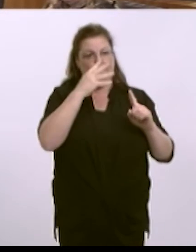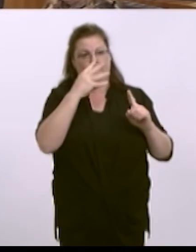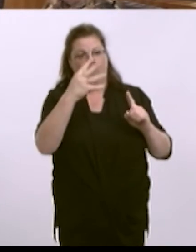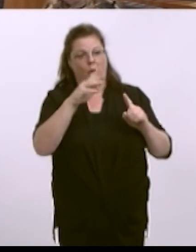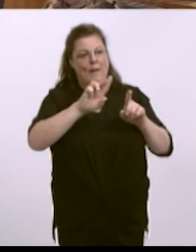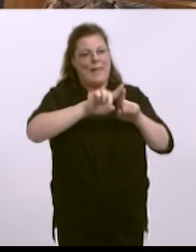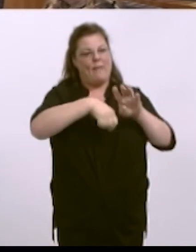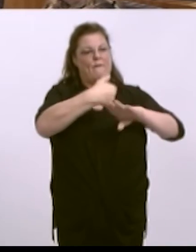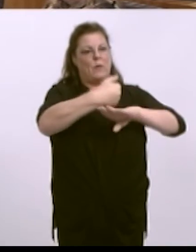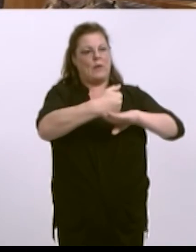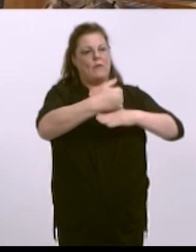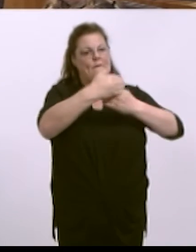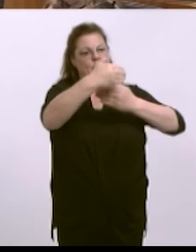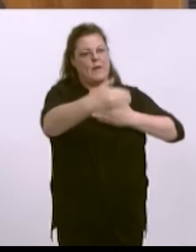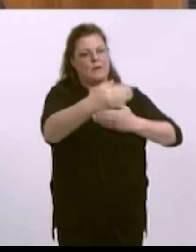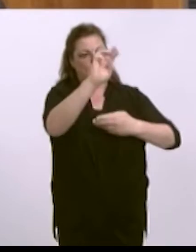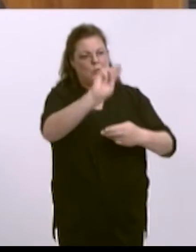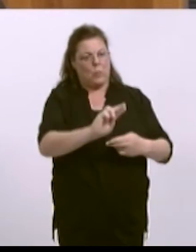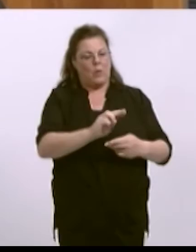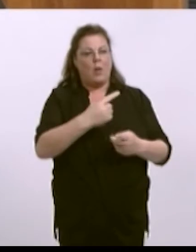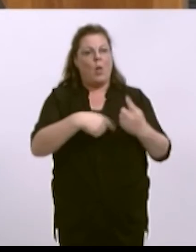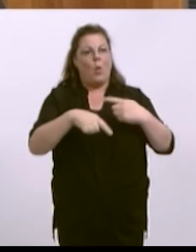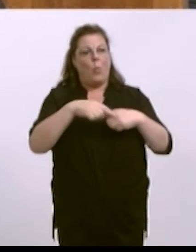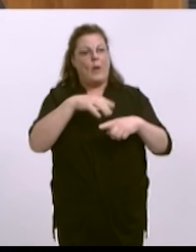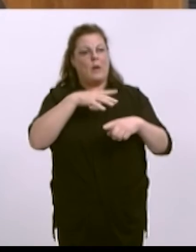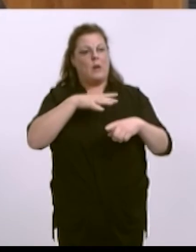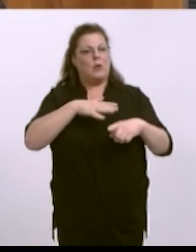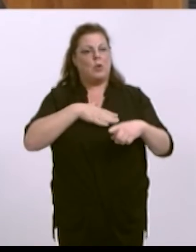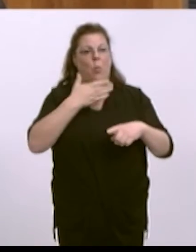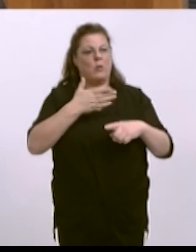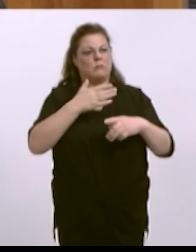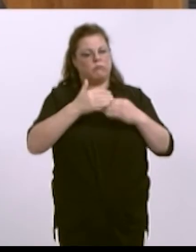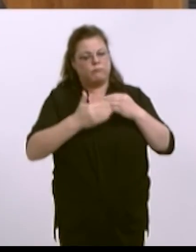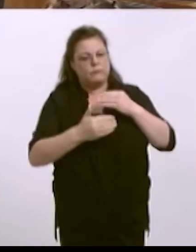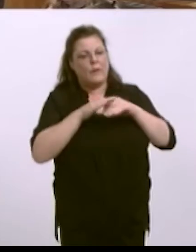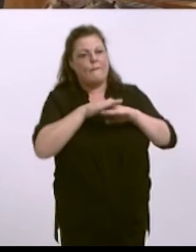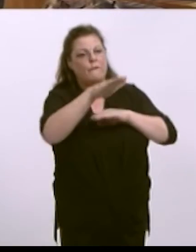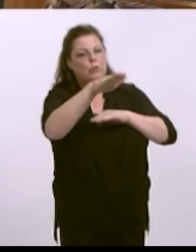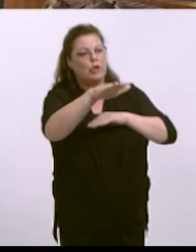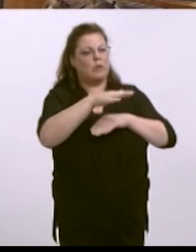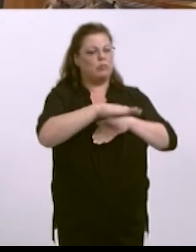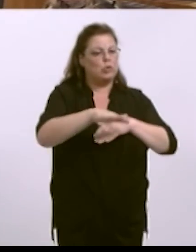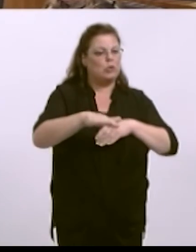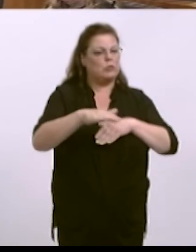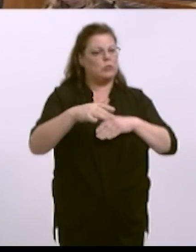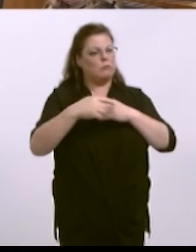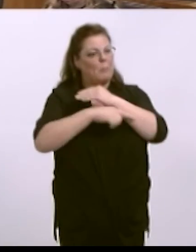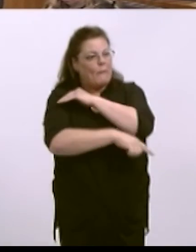demonstration of our long-term commitment to breaking the intergenerational cycle of poverty. John Griffiths: 9. A wnaiff y Prif Weinidog